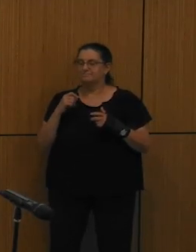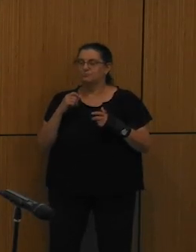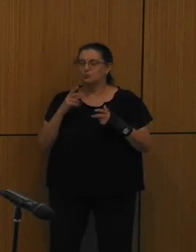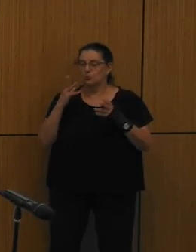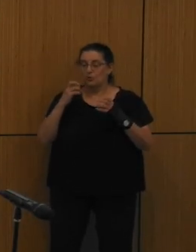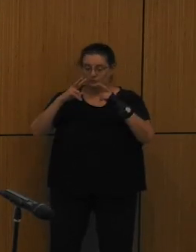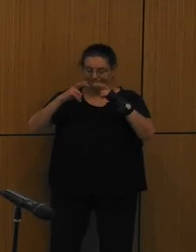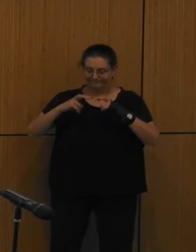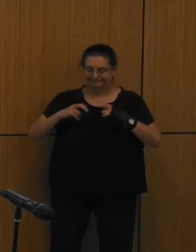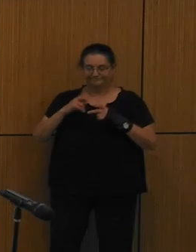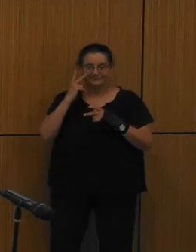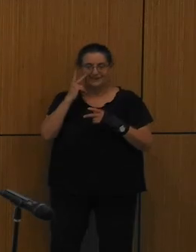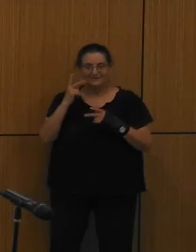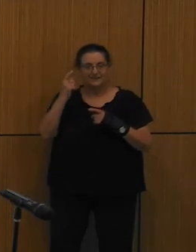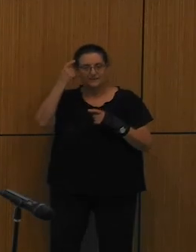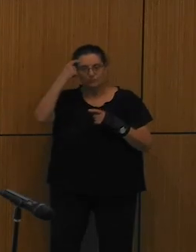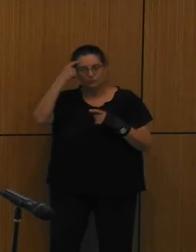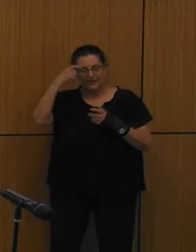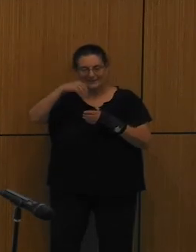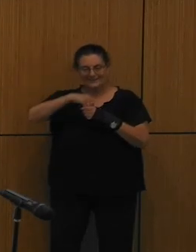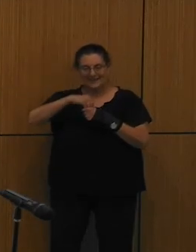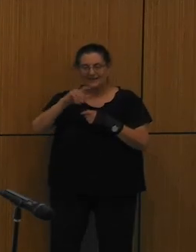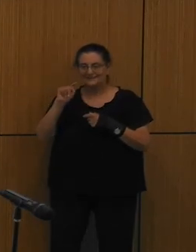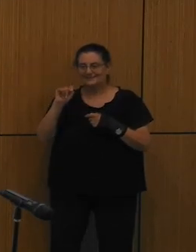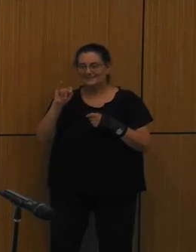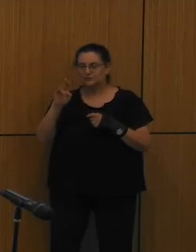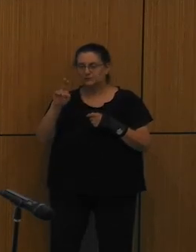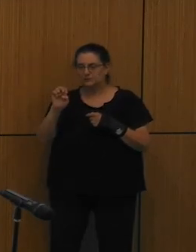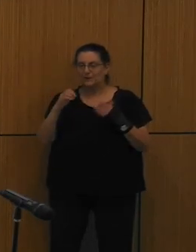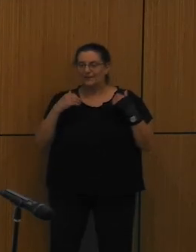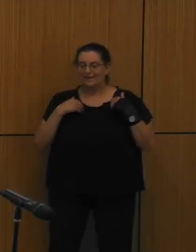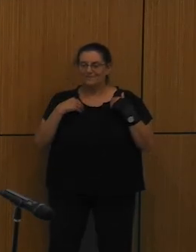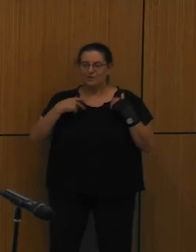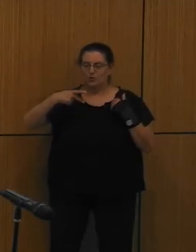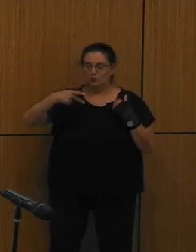within the tissues of the brain, there are protons, little charged particles.